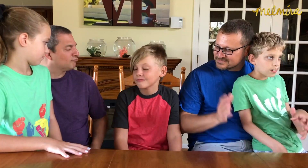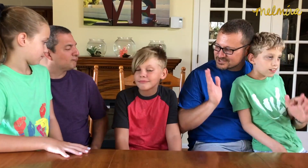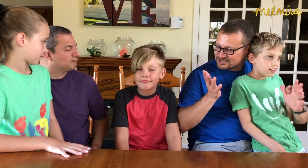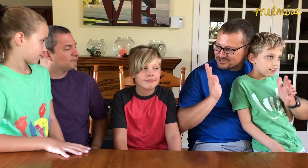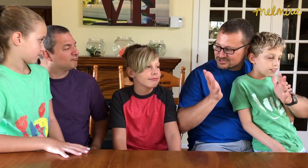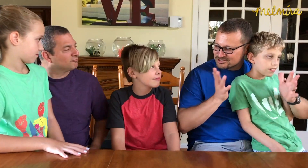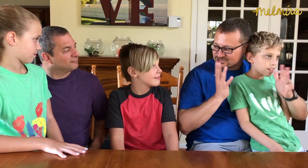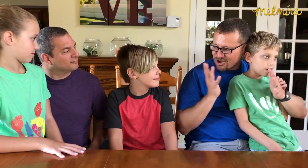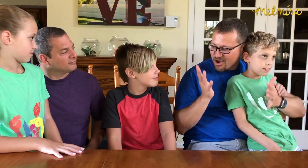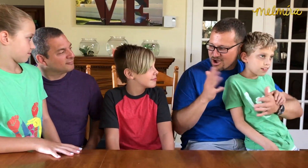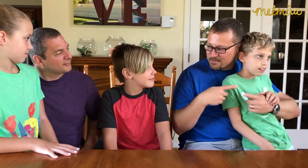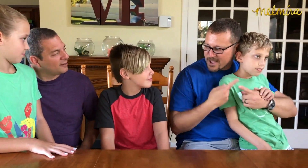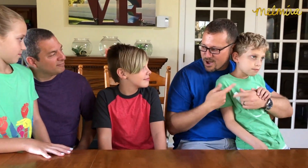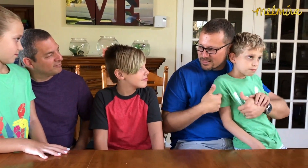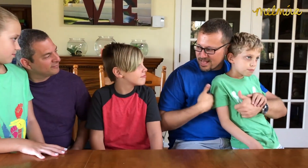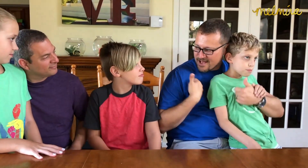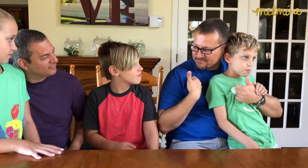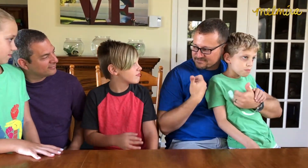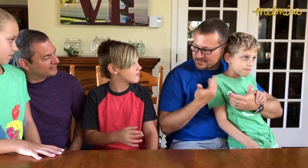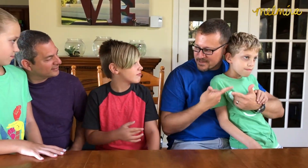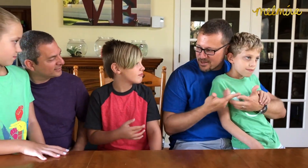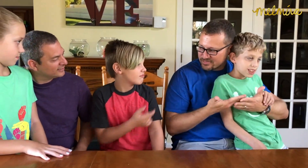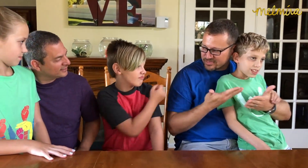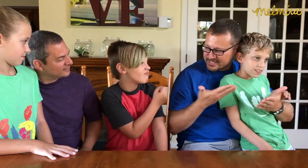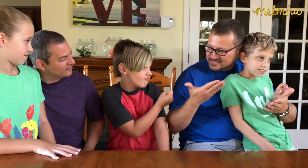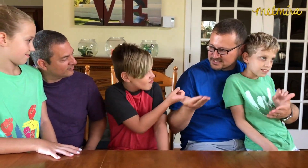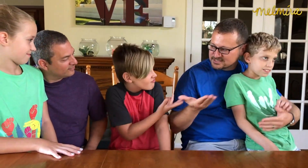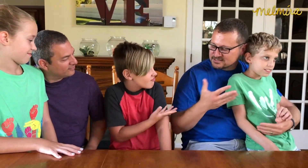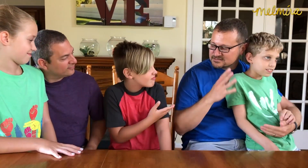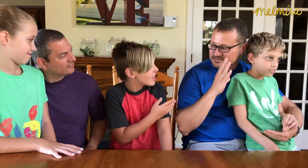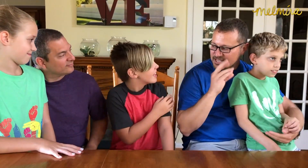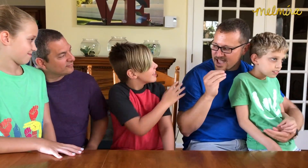Chatting about life, about things, and-